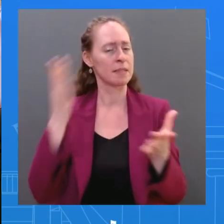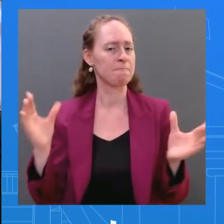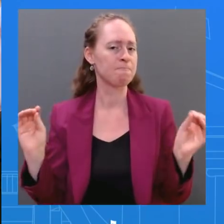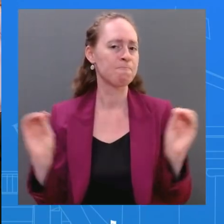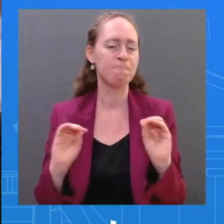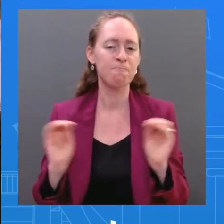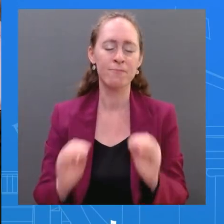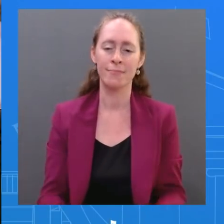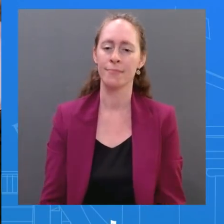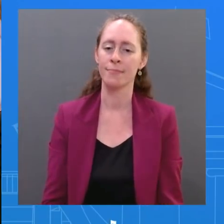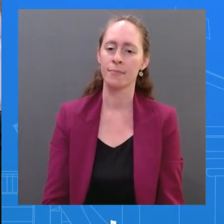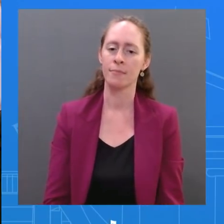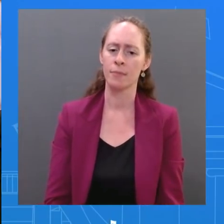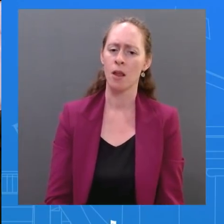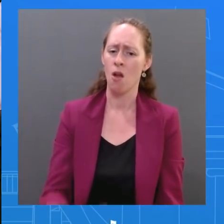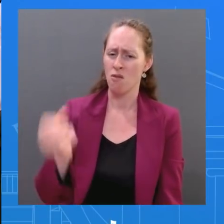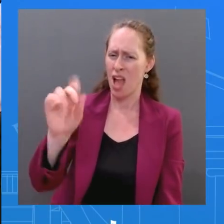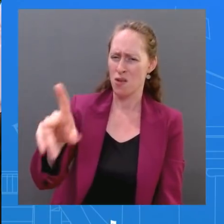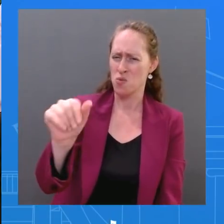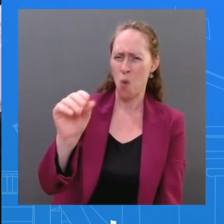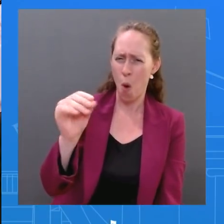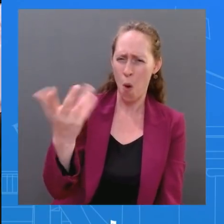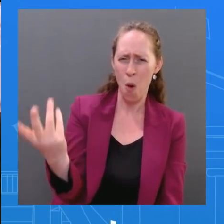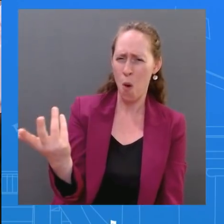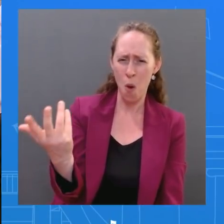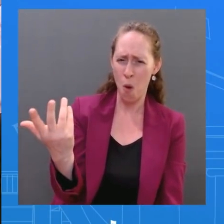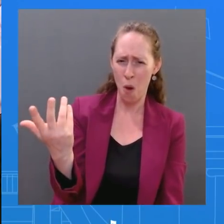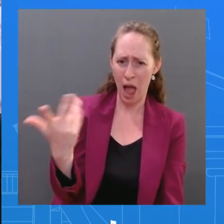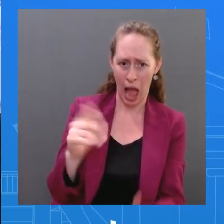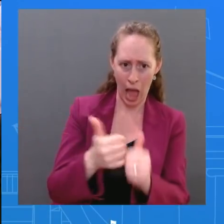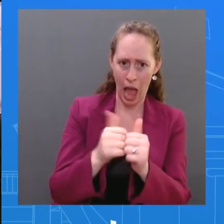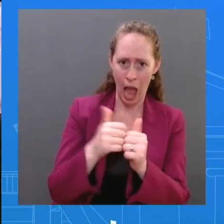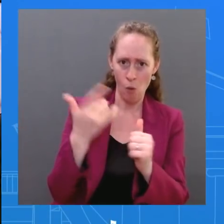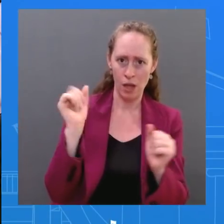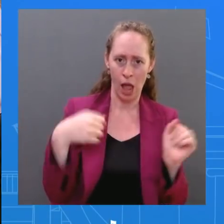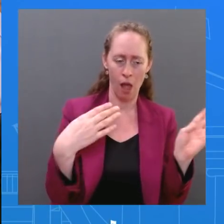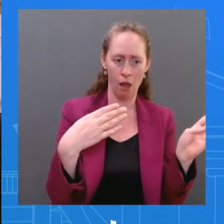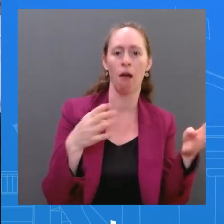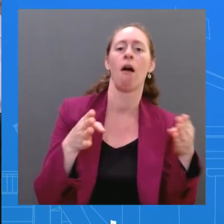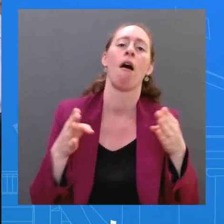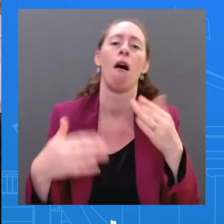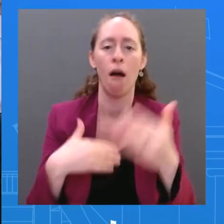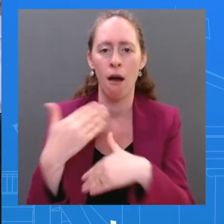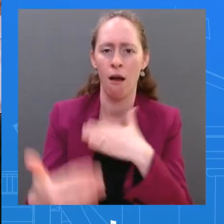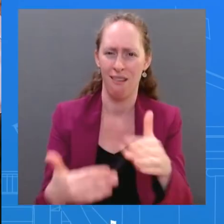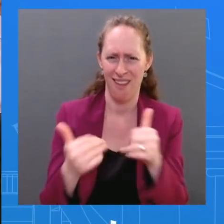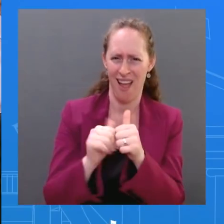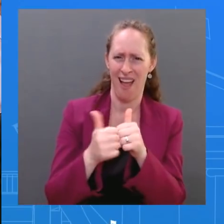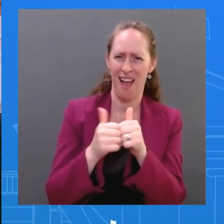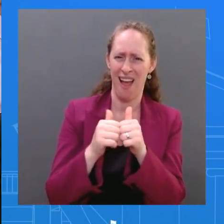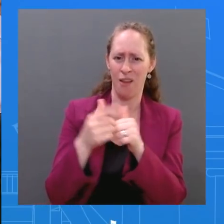that there is Republicans that support this bill but you need to get 10 of them to go ahead